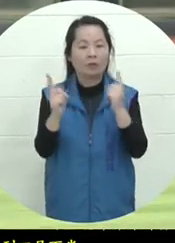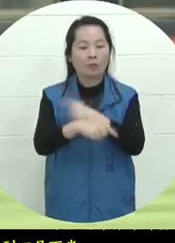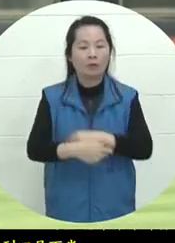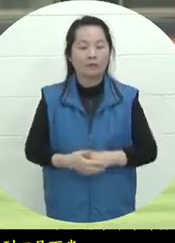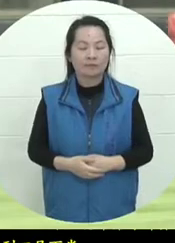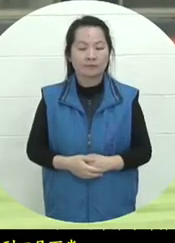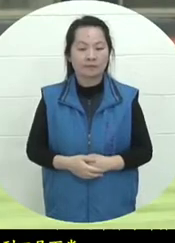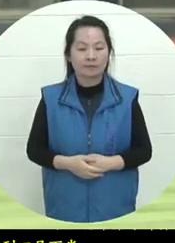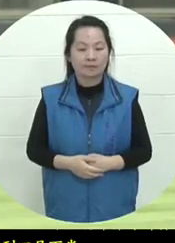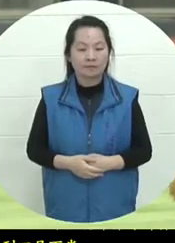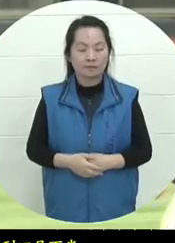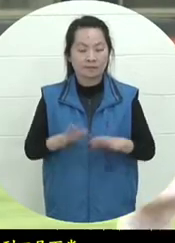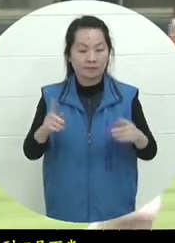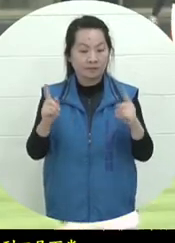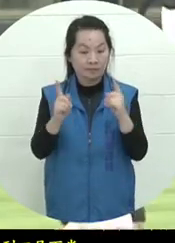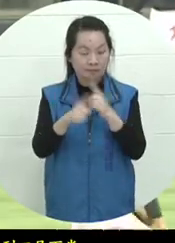The replacement on the field was the left-hander No.